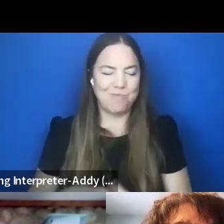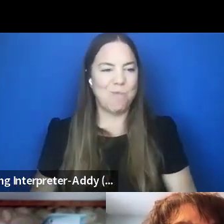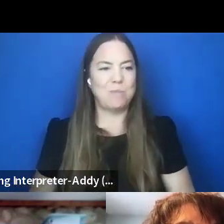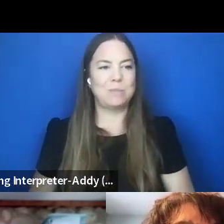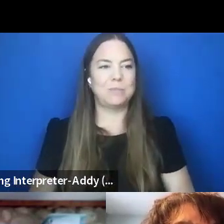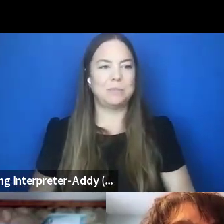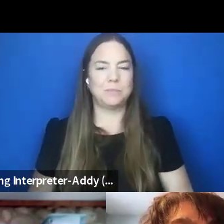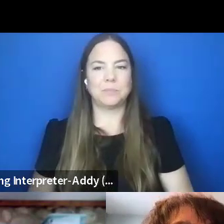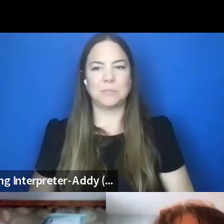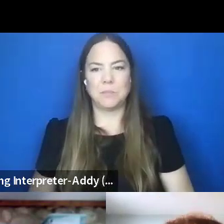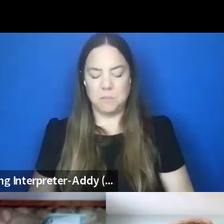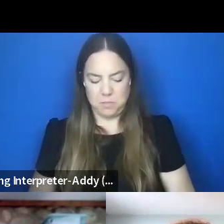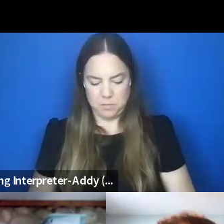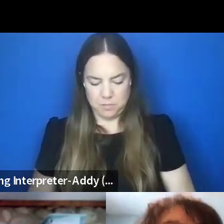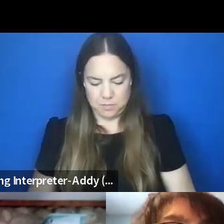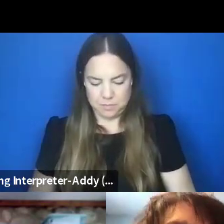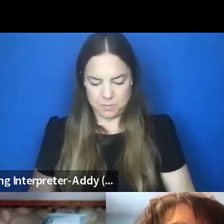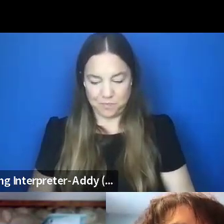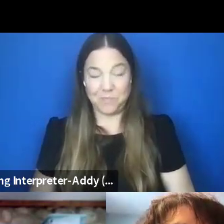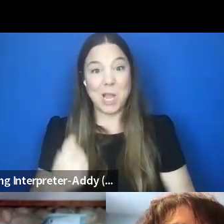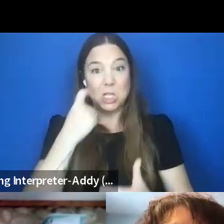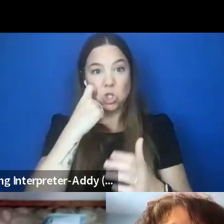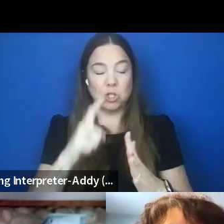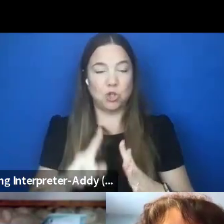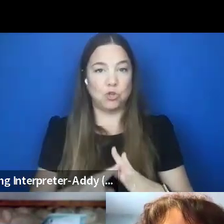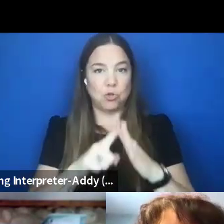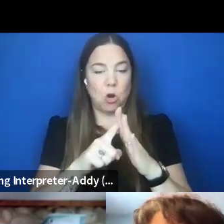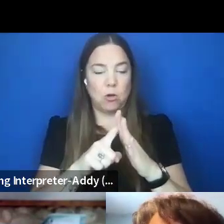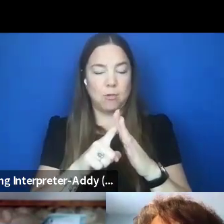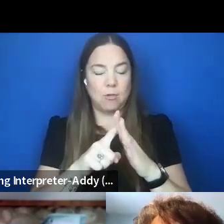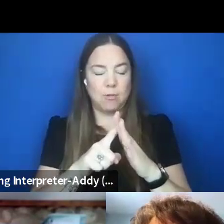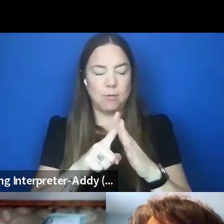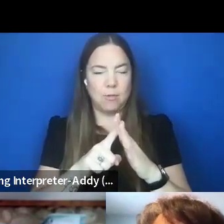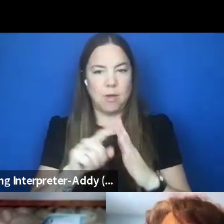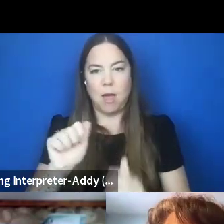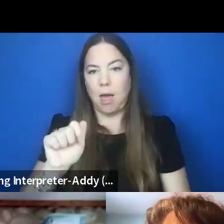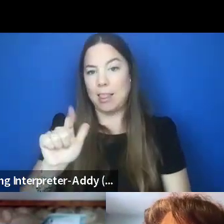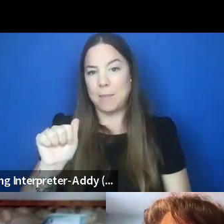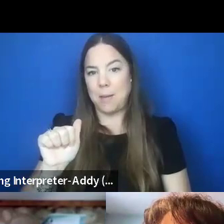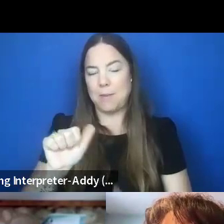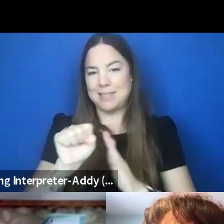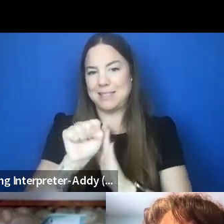Adeleigh Belyeu: and we're I've just started the Adeleigh Belyeu: State. The Alabama State Legislature now